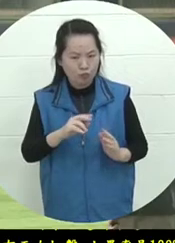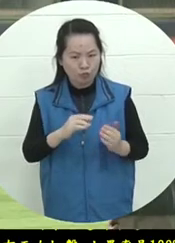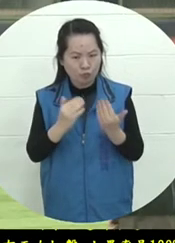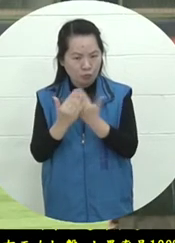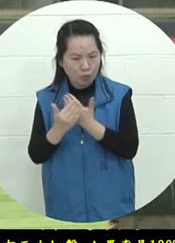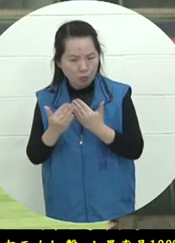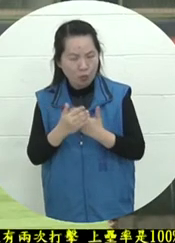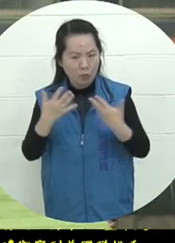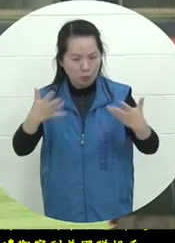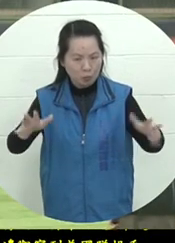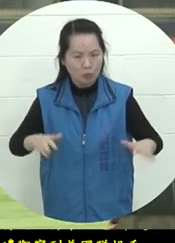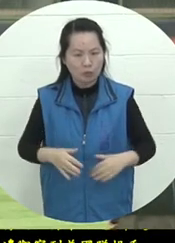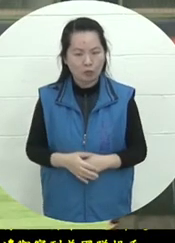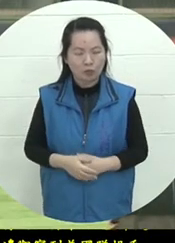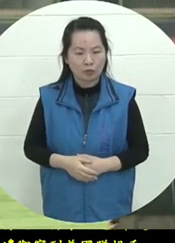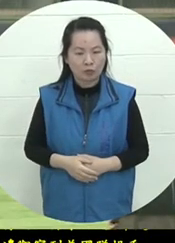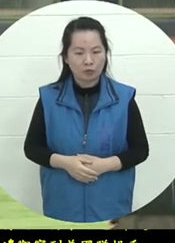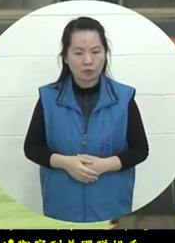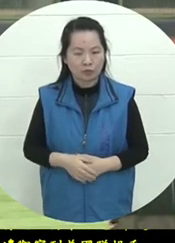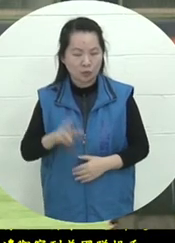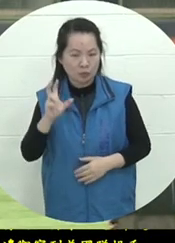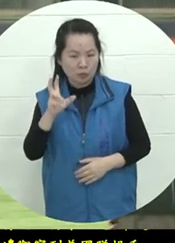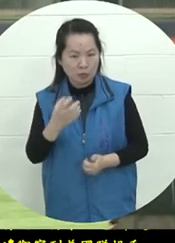common, but there is still a good control